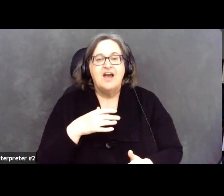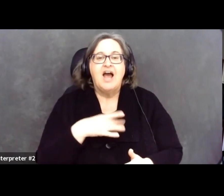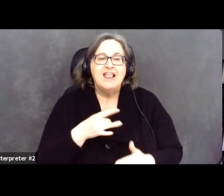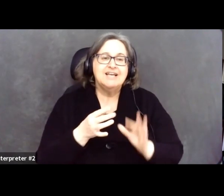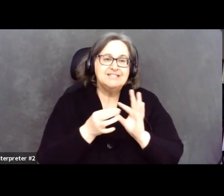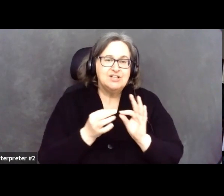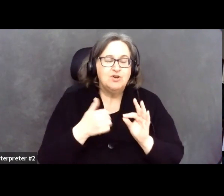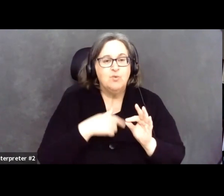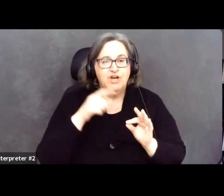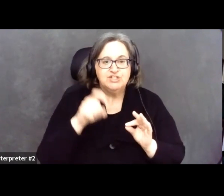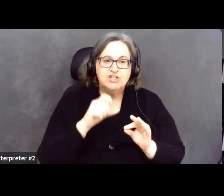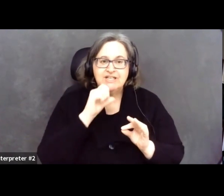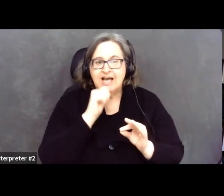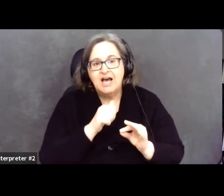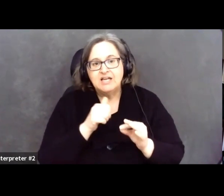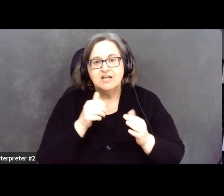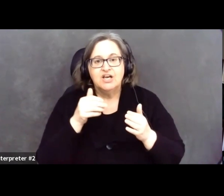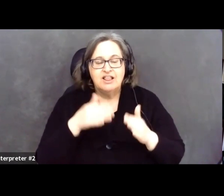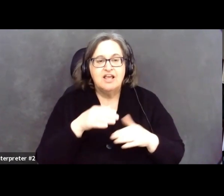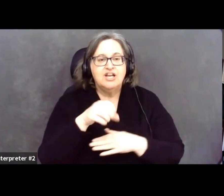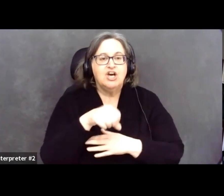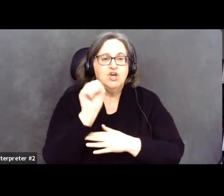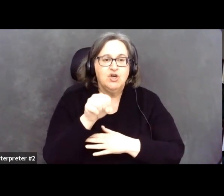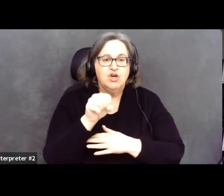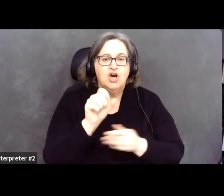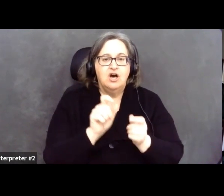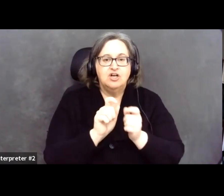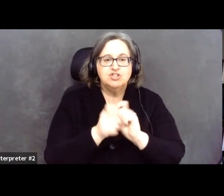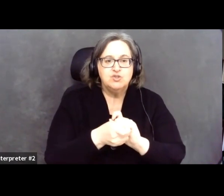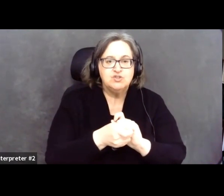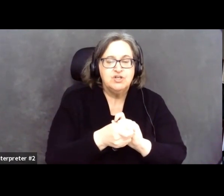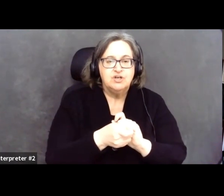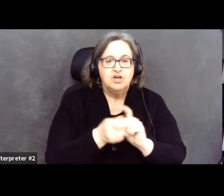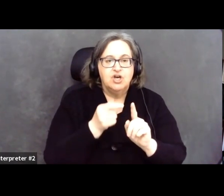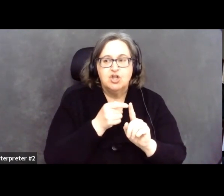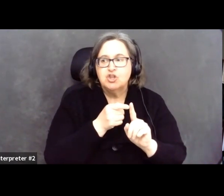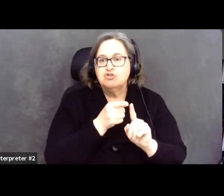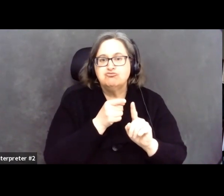that we shouldn't let a concussion alter the trajectory of life a student has.